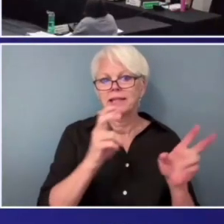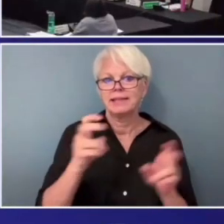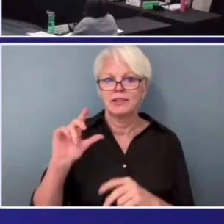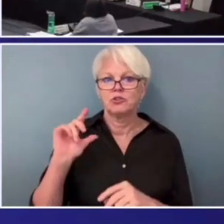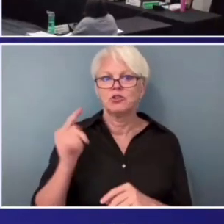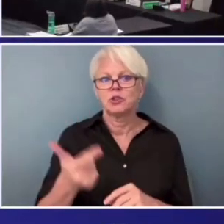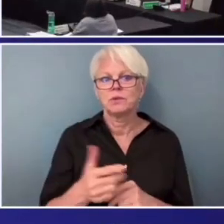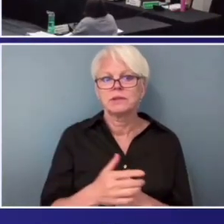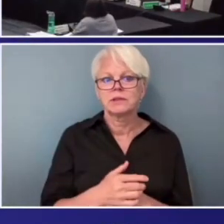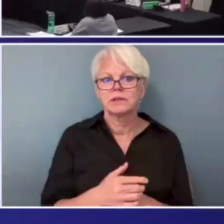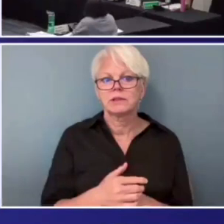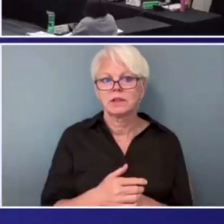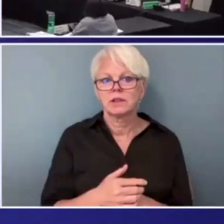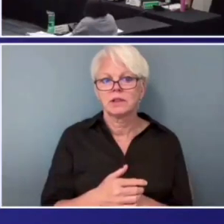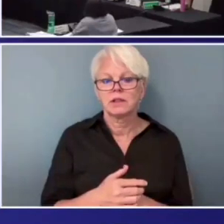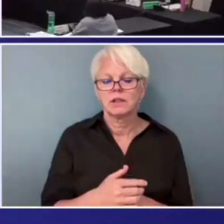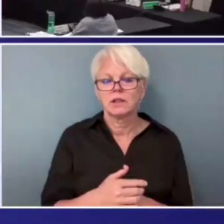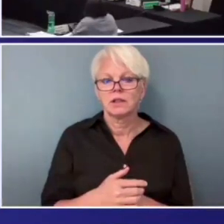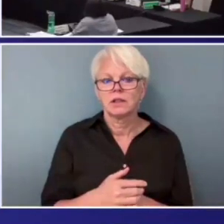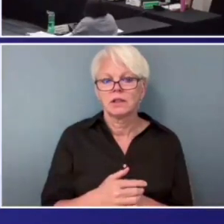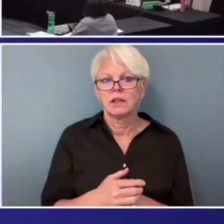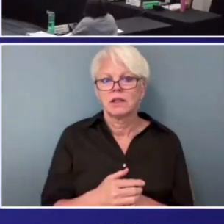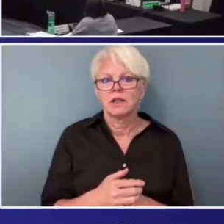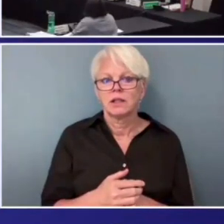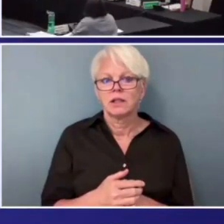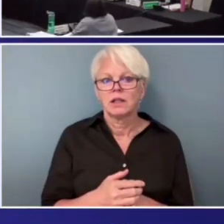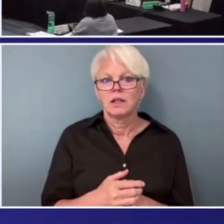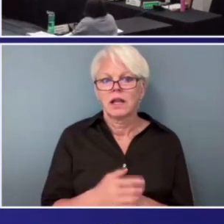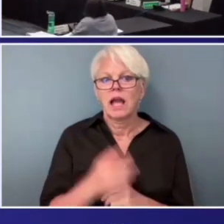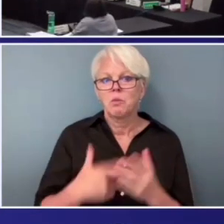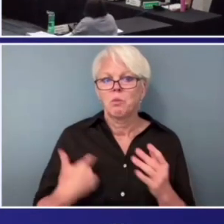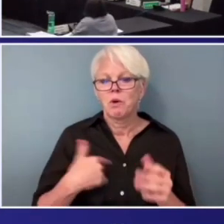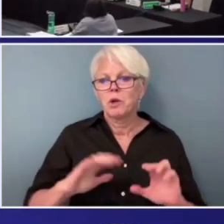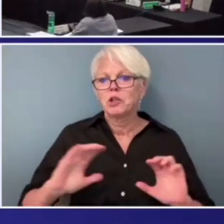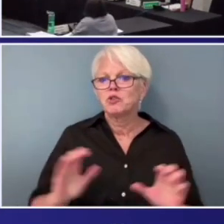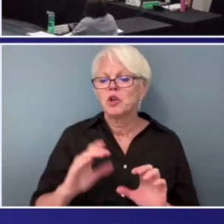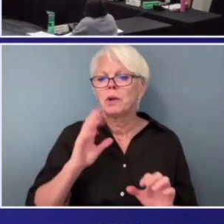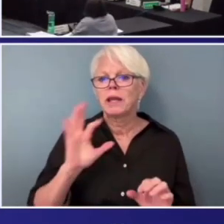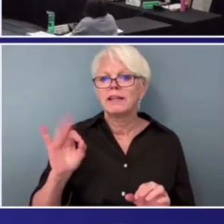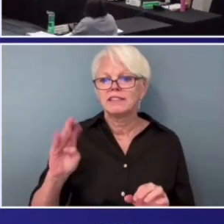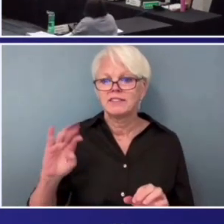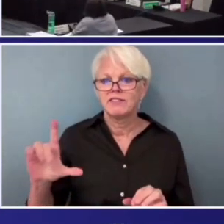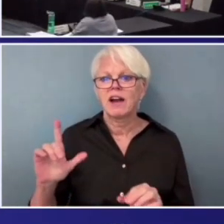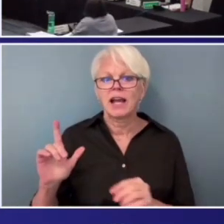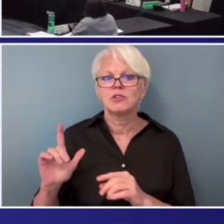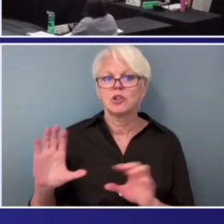And what we're sort of doing is -- Faisal is doing a lot of the lead on the